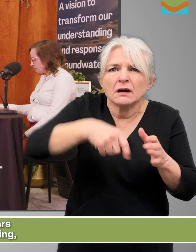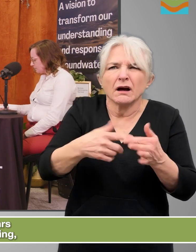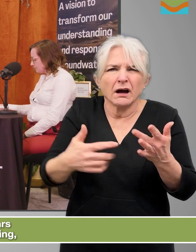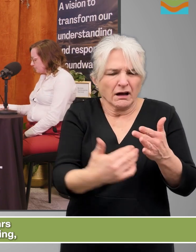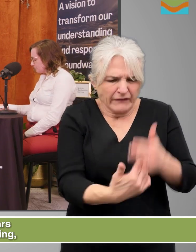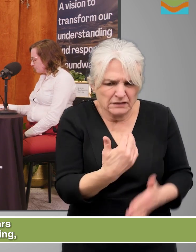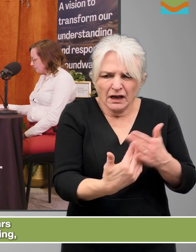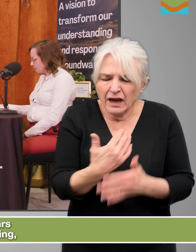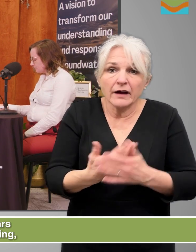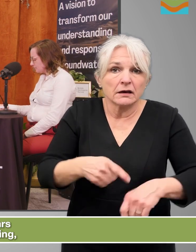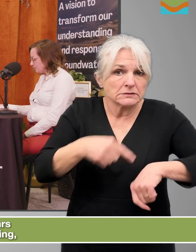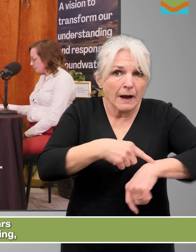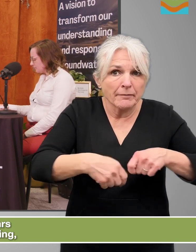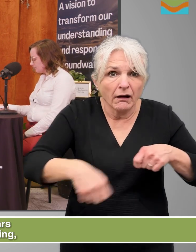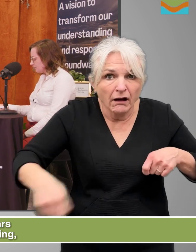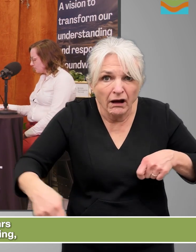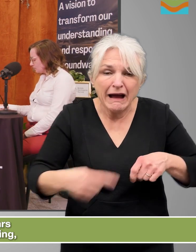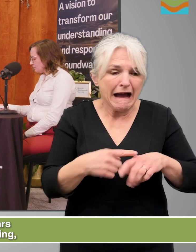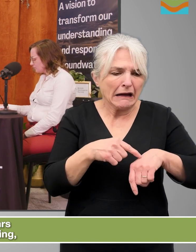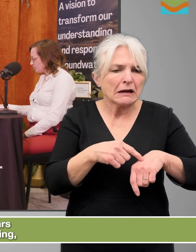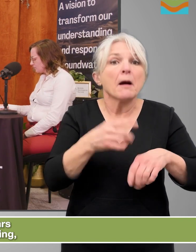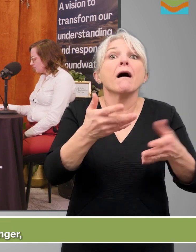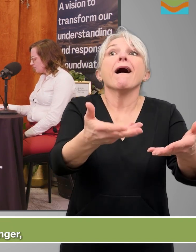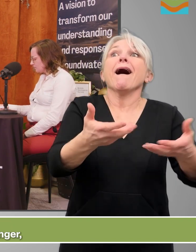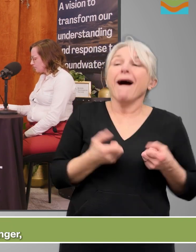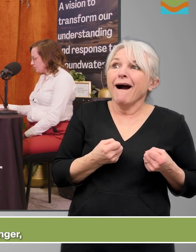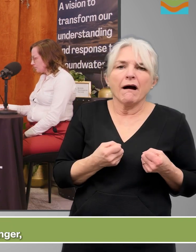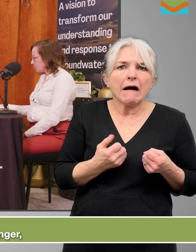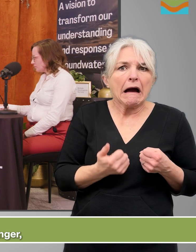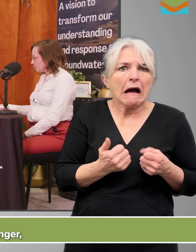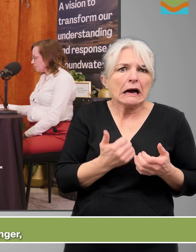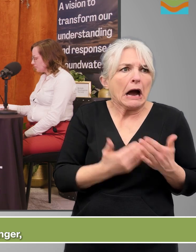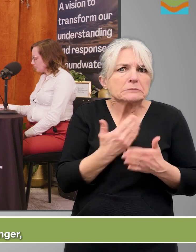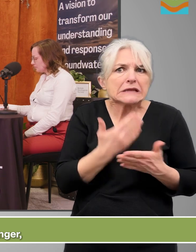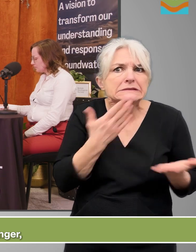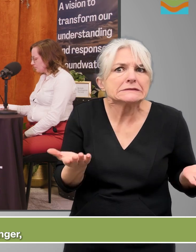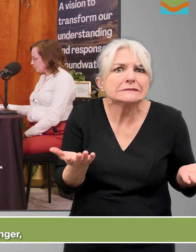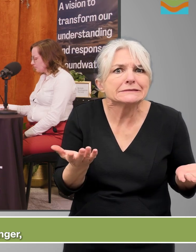I know it's been a few years since the web was a big thing, but it's still a real game changer,